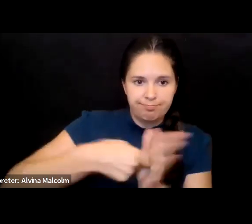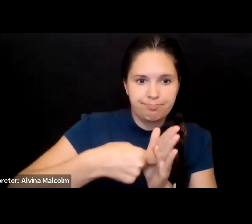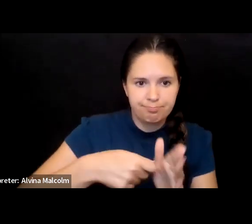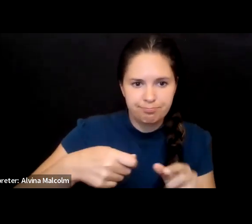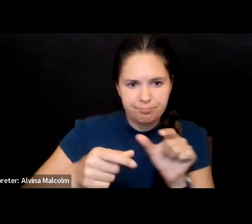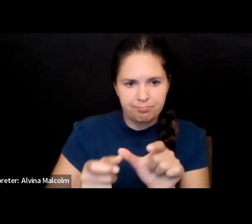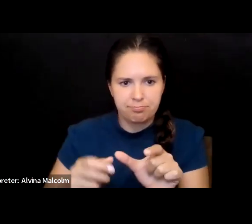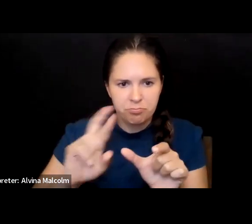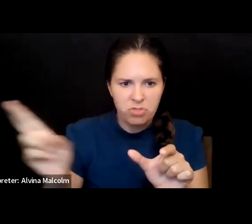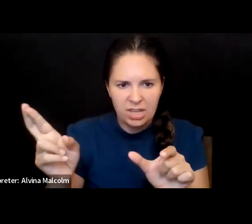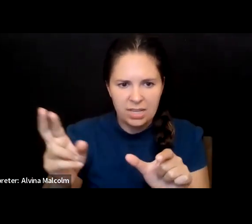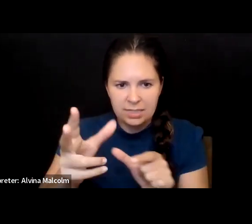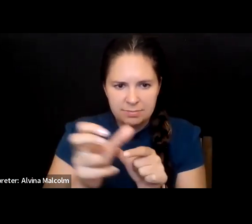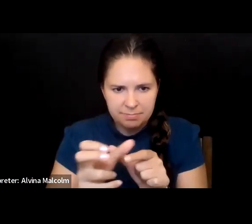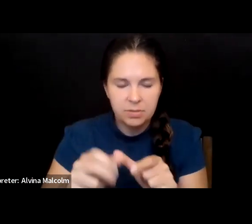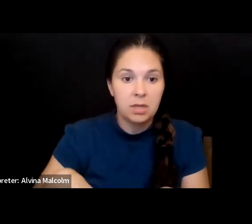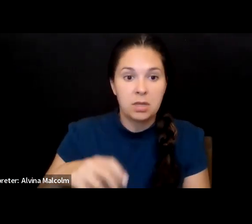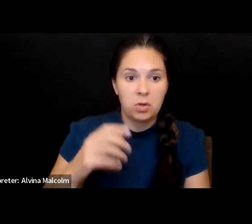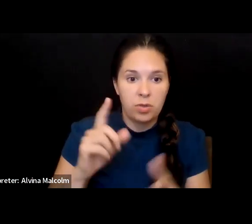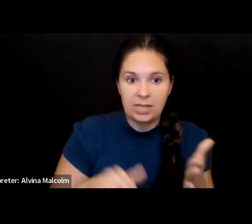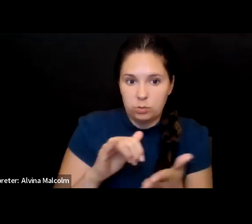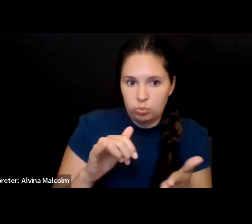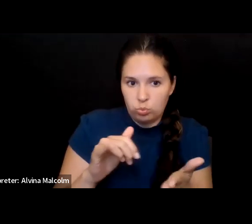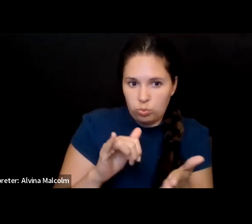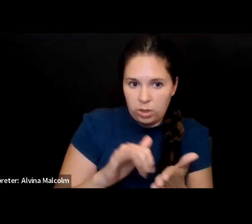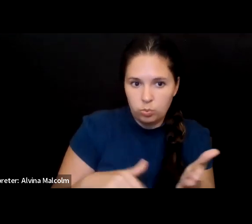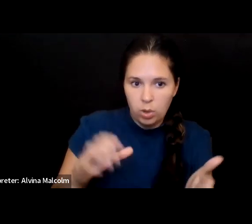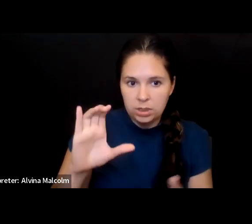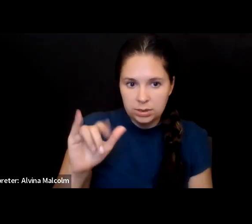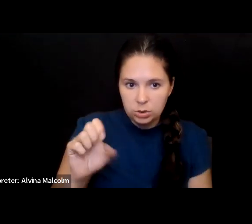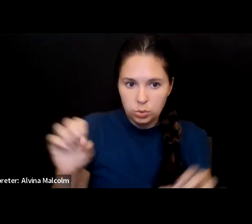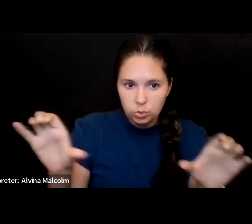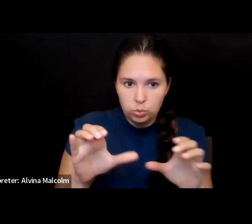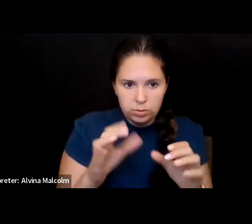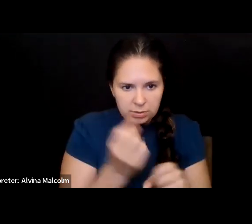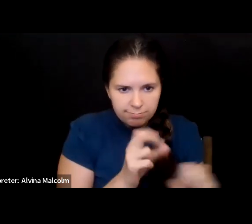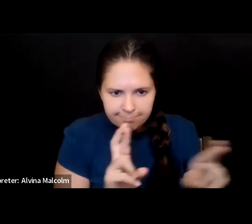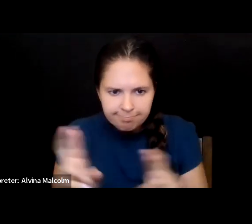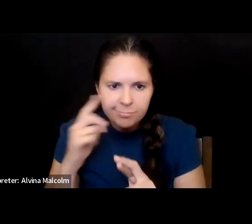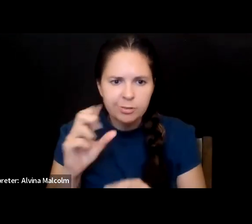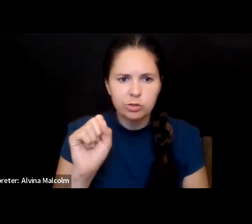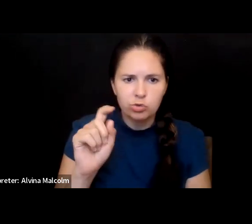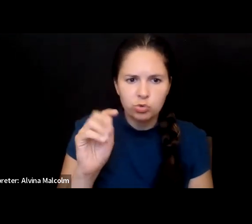CIL would be able to assist in calls, having important information that you need on a thumb drive. These are